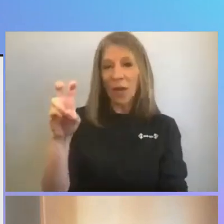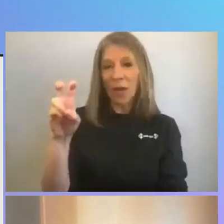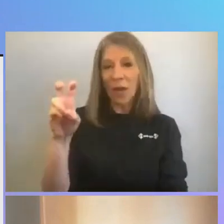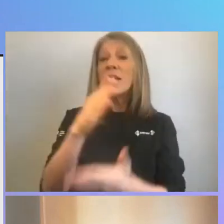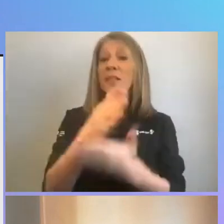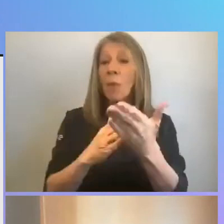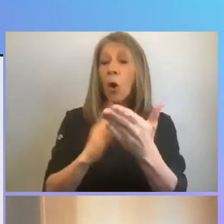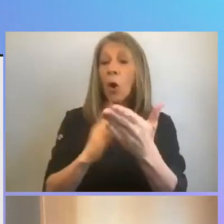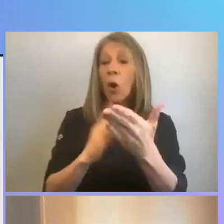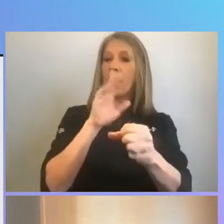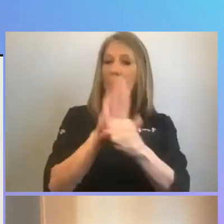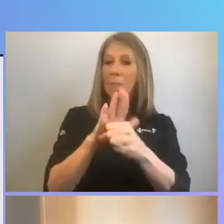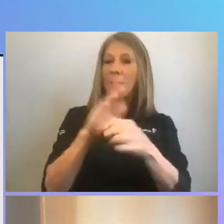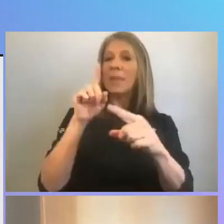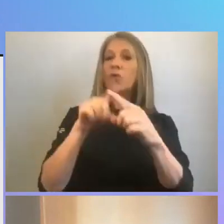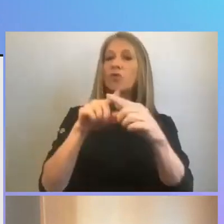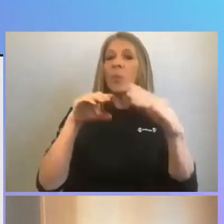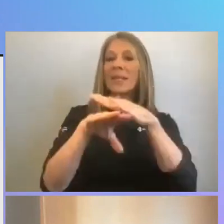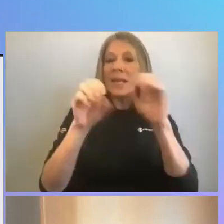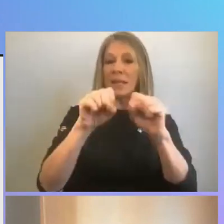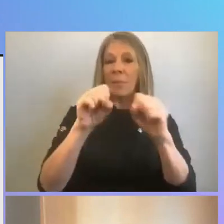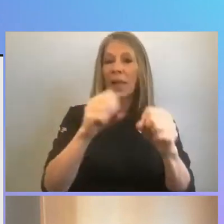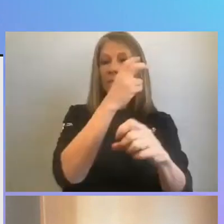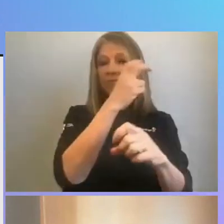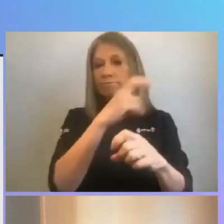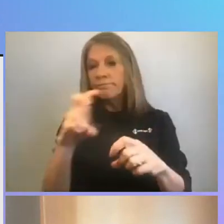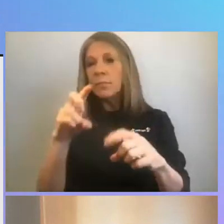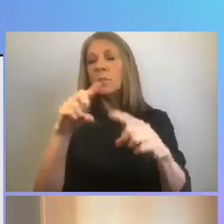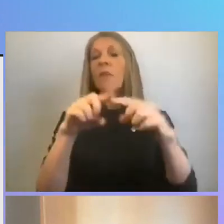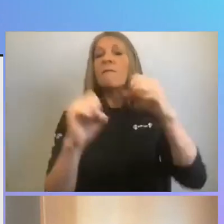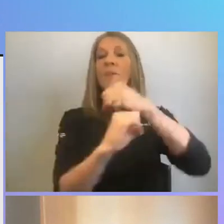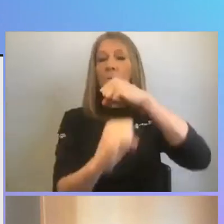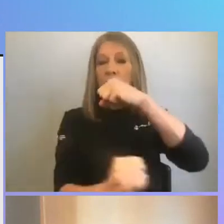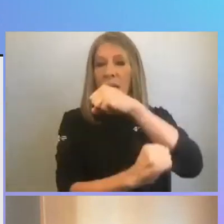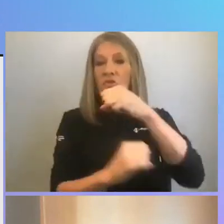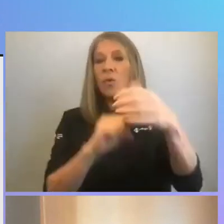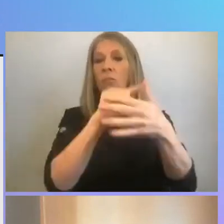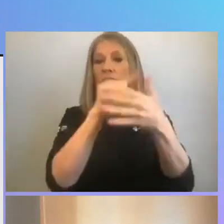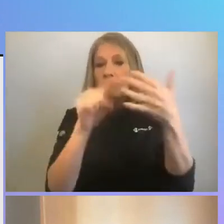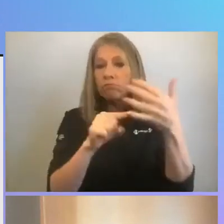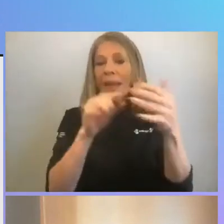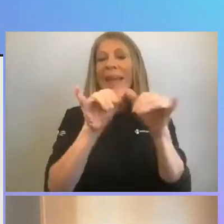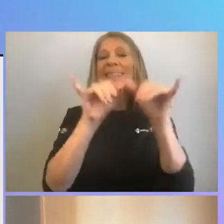commitment to accessibility transitions from the foundational components and system wide enhancements to the